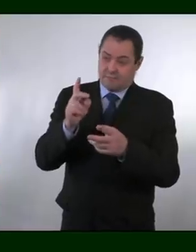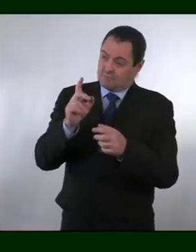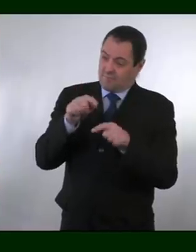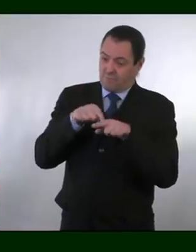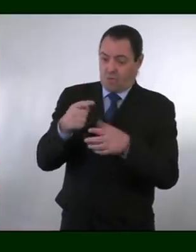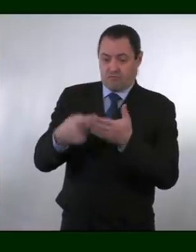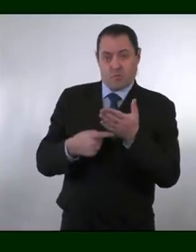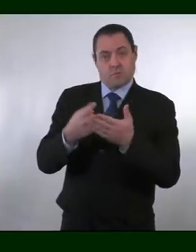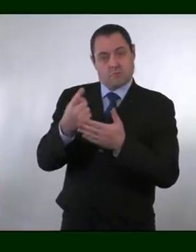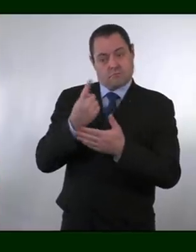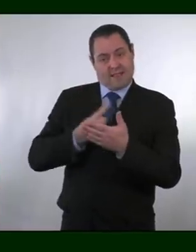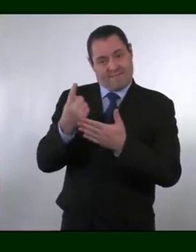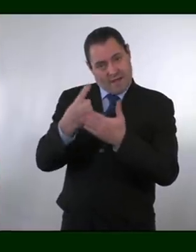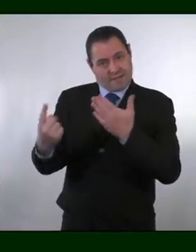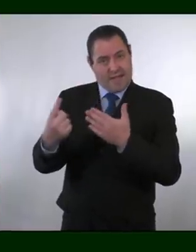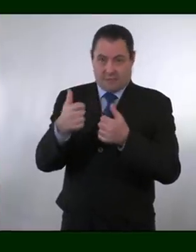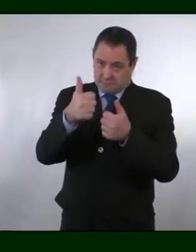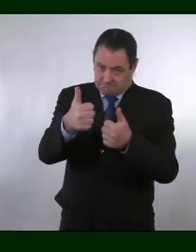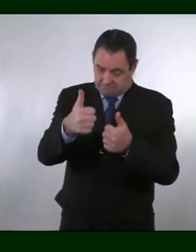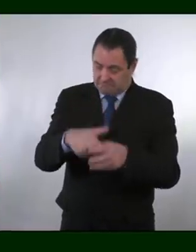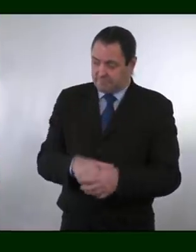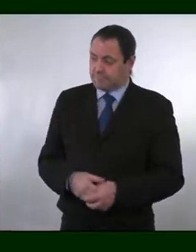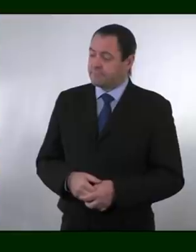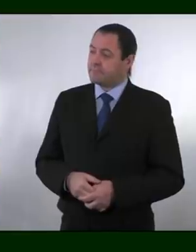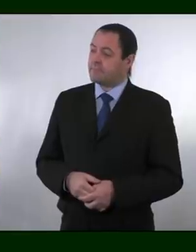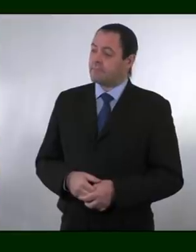and self-isolating? Devolution in Scotland,